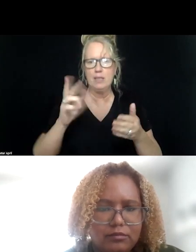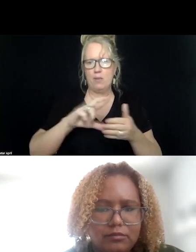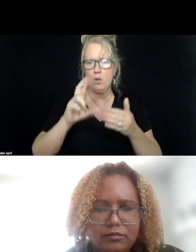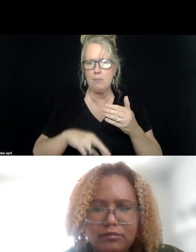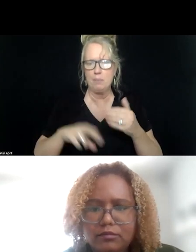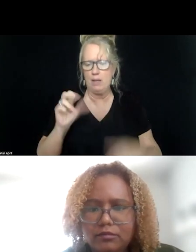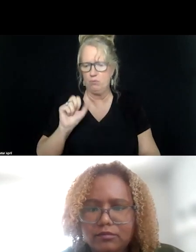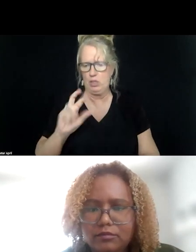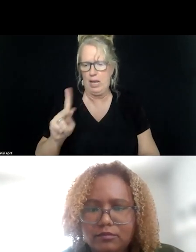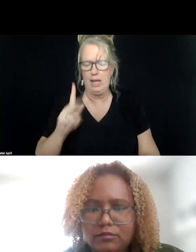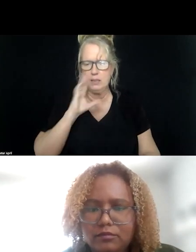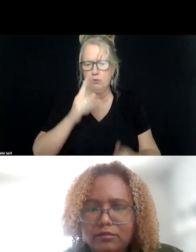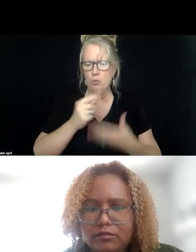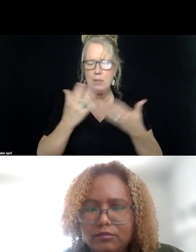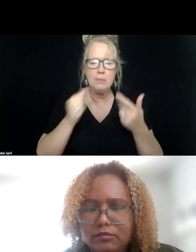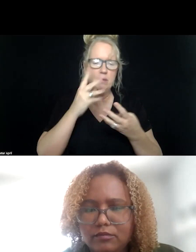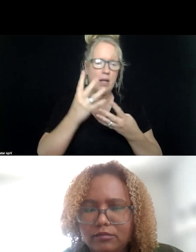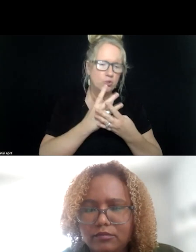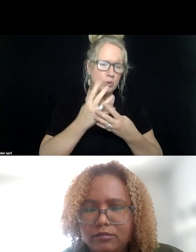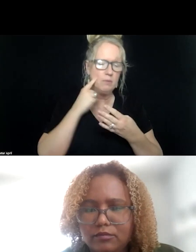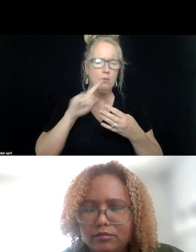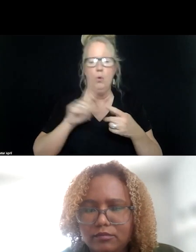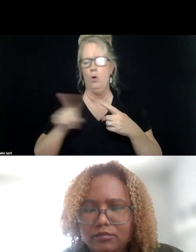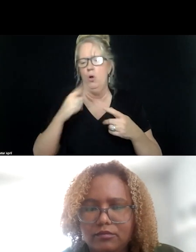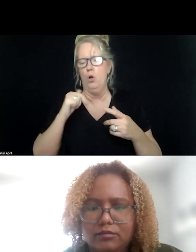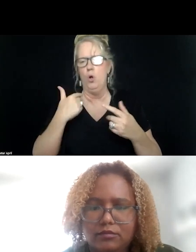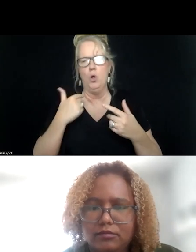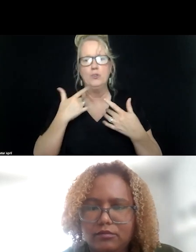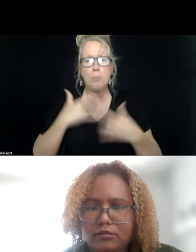SO THAT IS NOT SCREENING FOR DEPRESSION BECAUSE THE